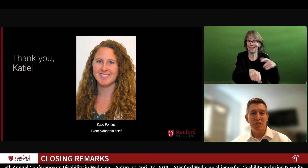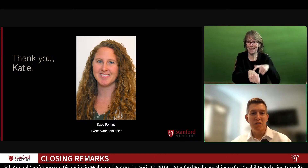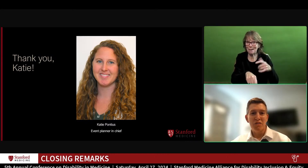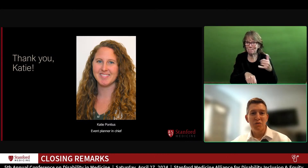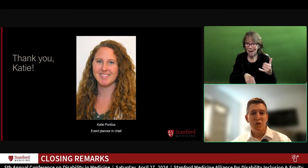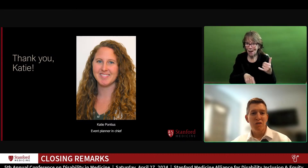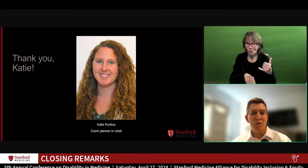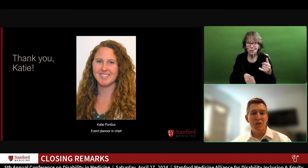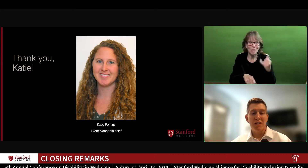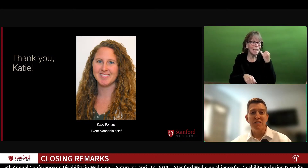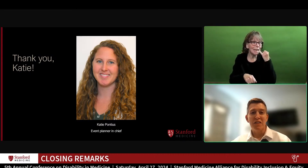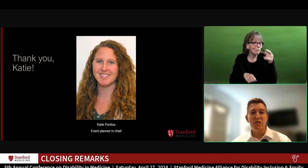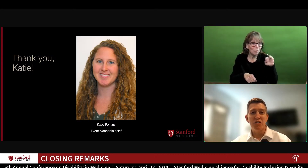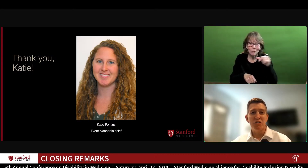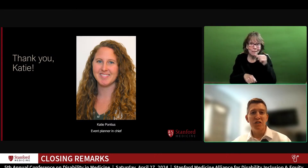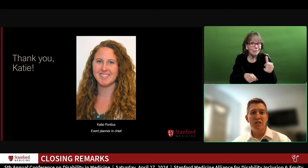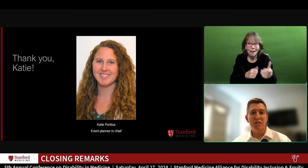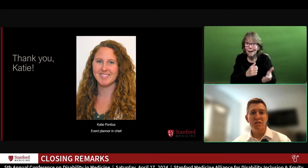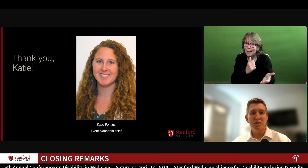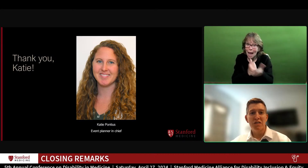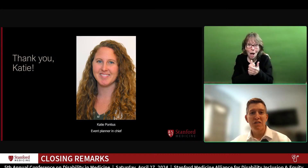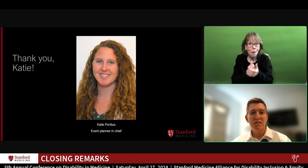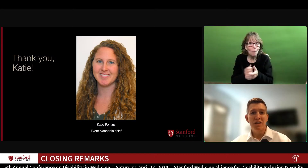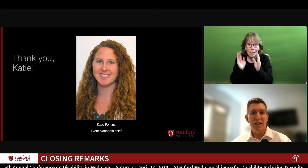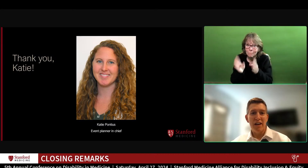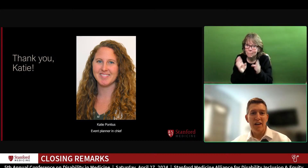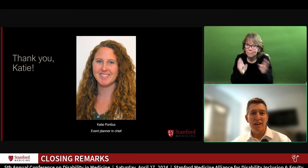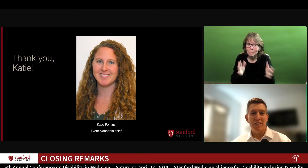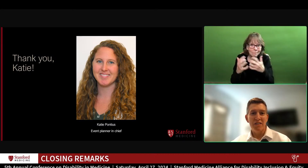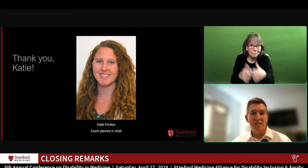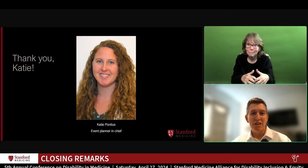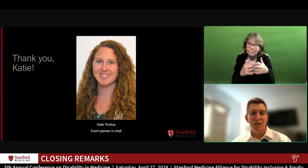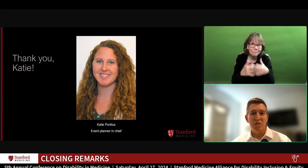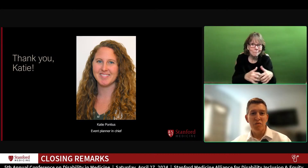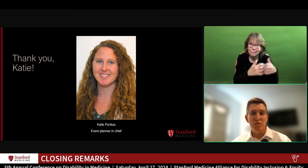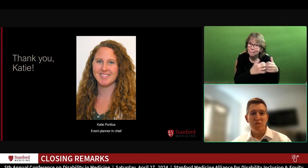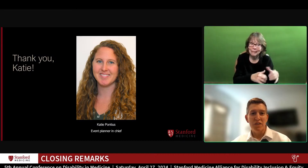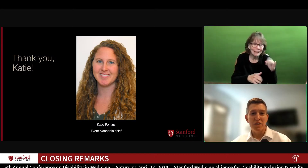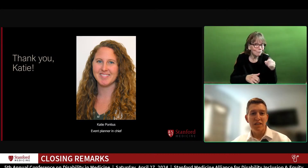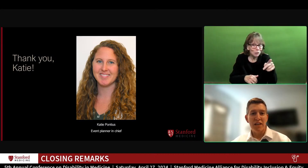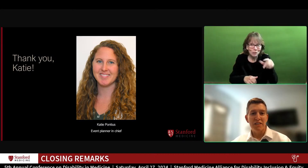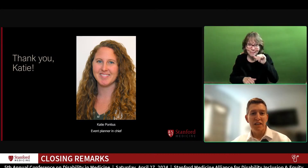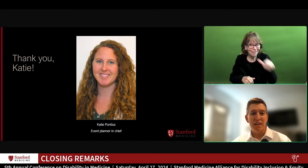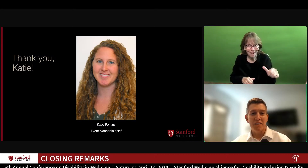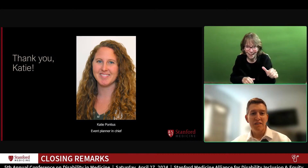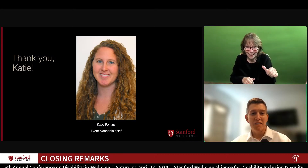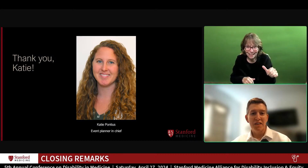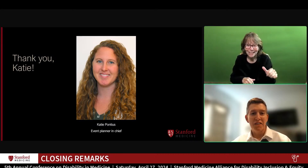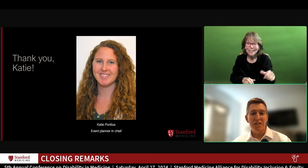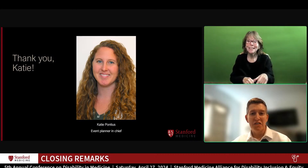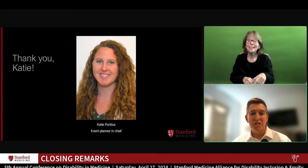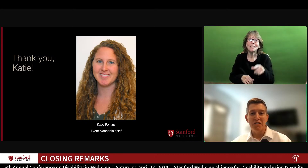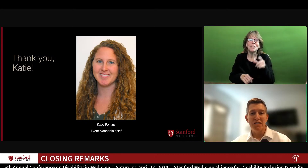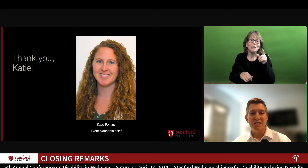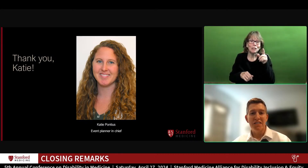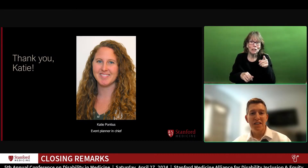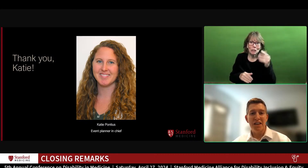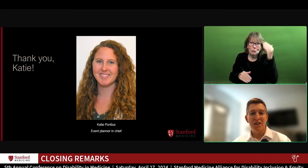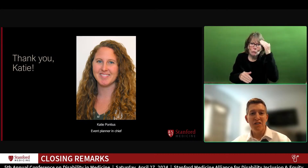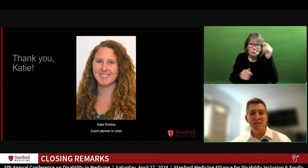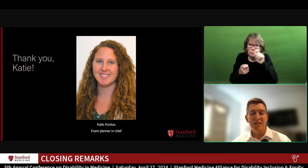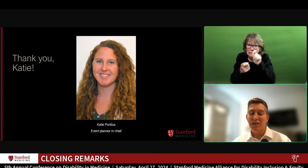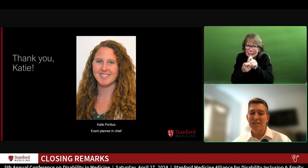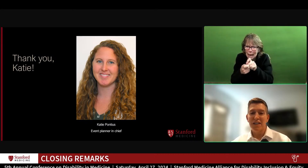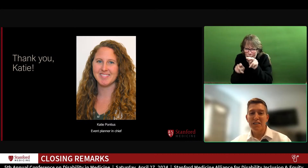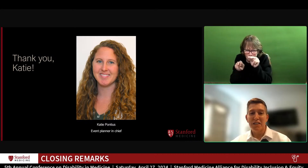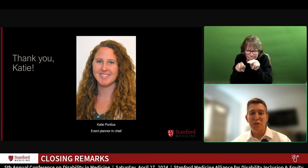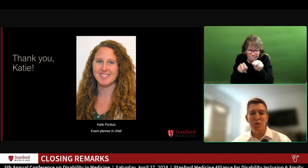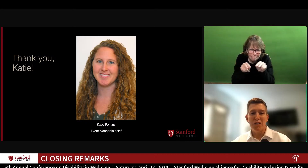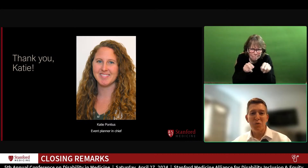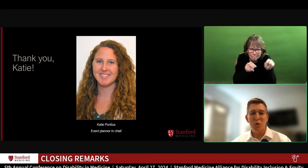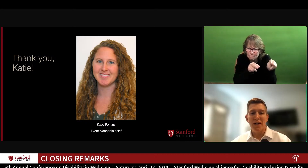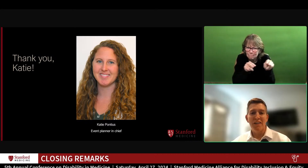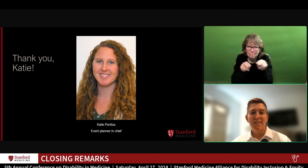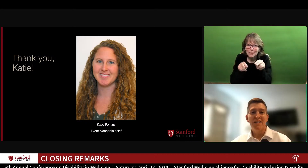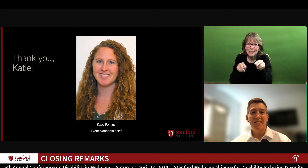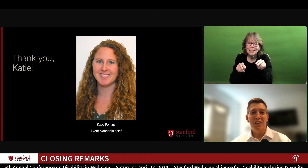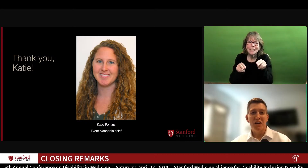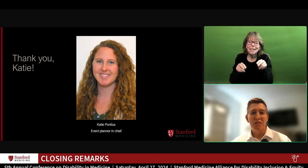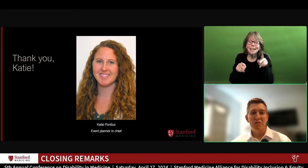her strong organizational skills and exacting attention to detail, exacting in the best way,